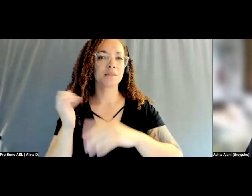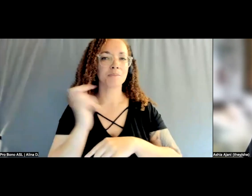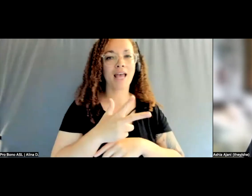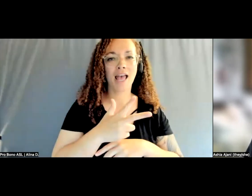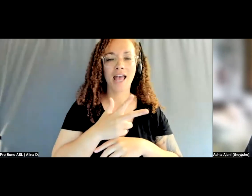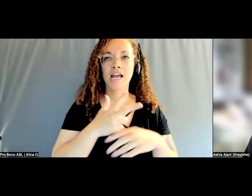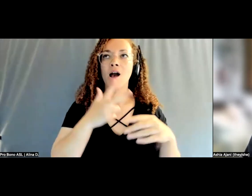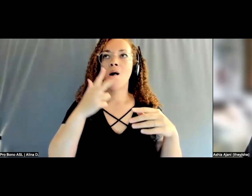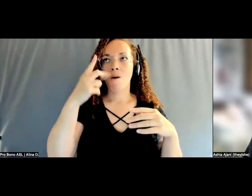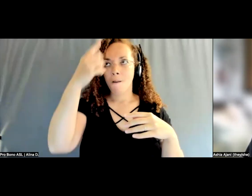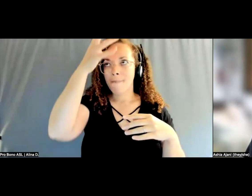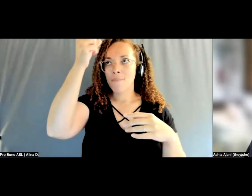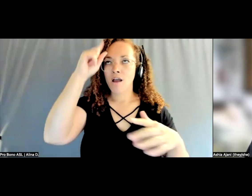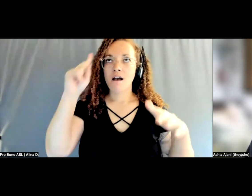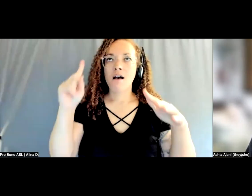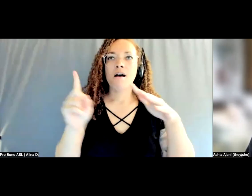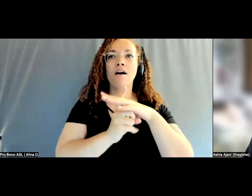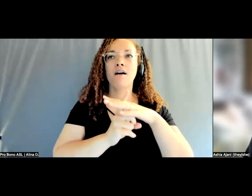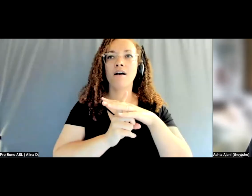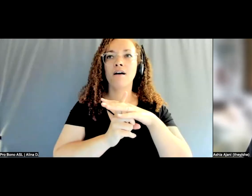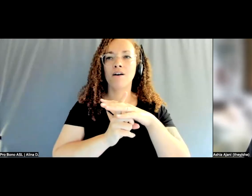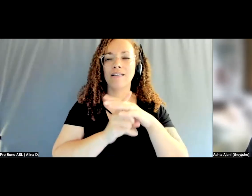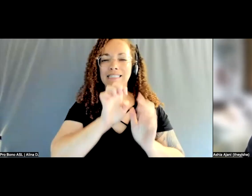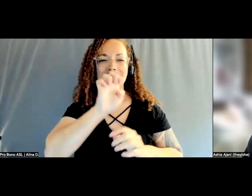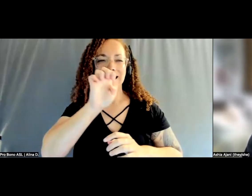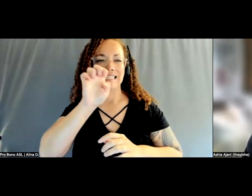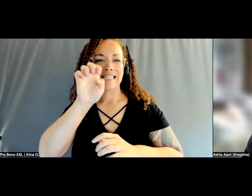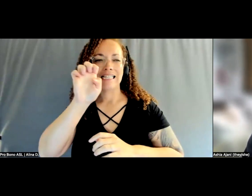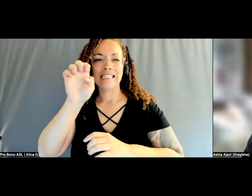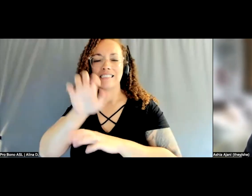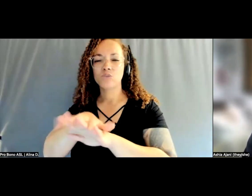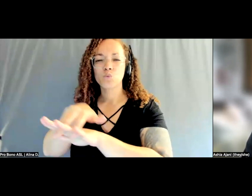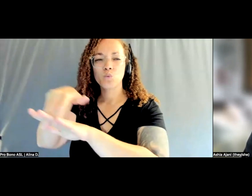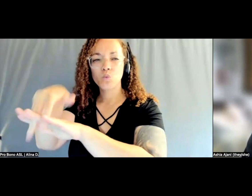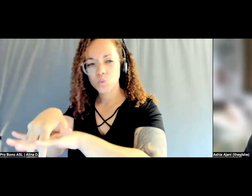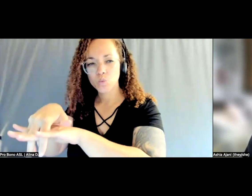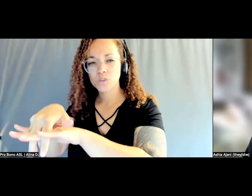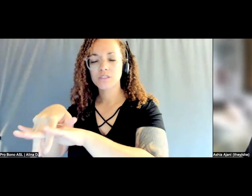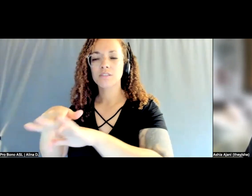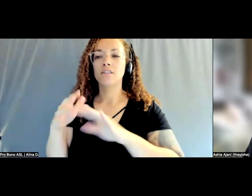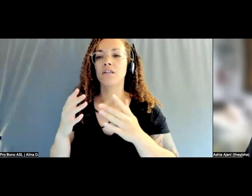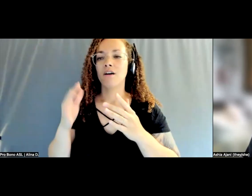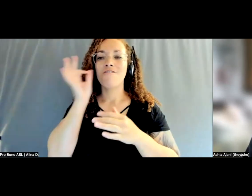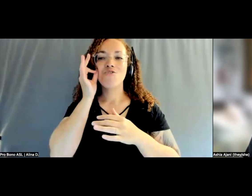roots stretching east both planted//displanted. fruit from nowhere and everywhere at once.